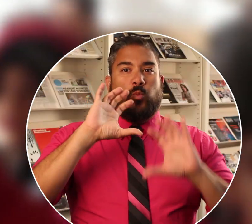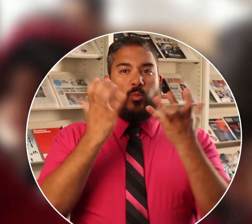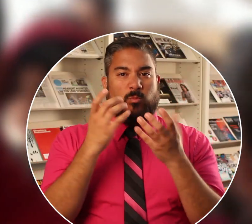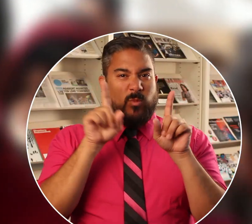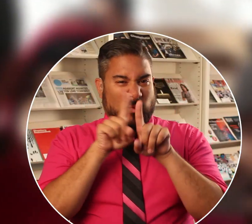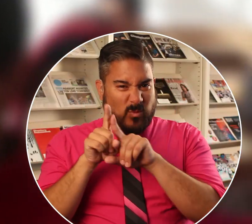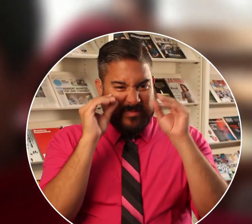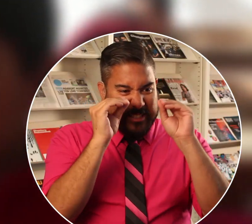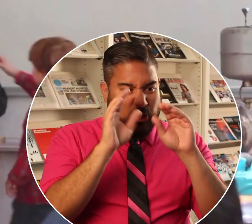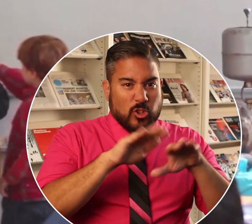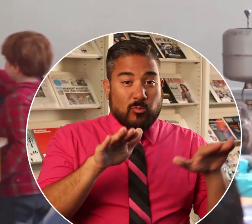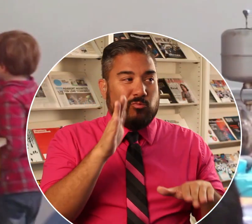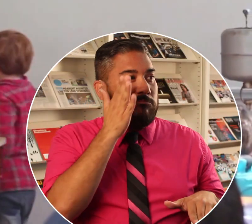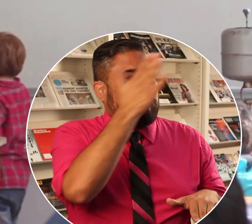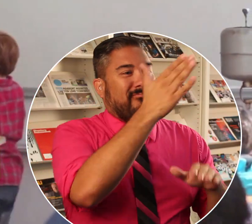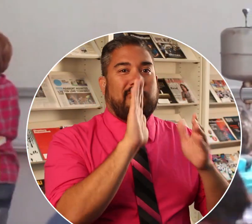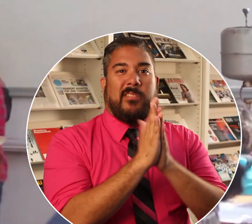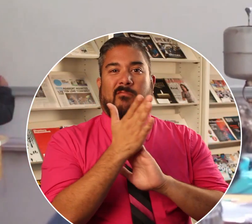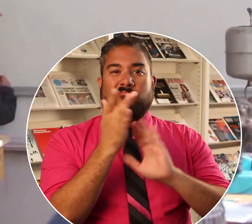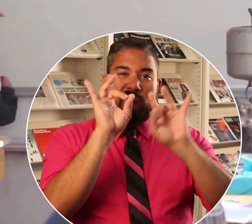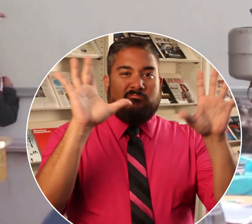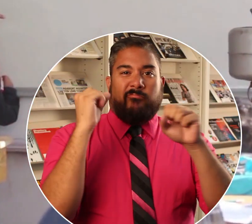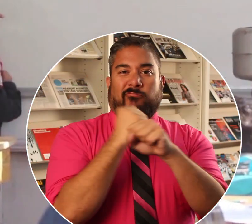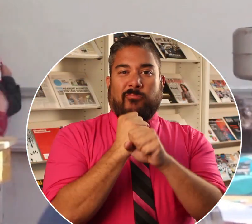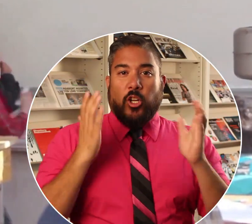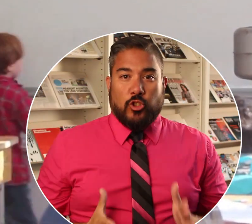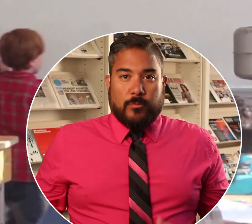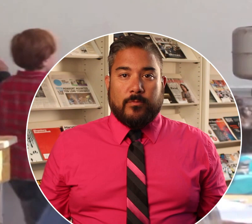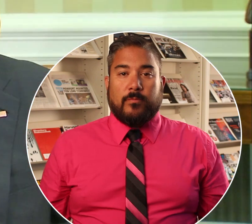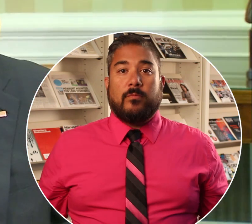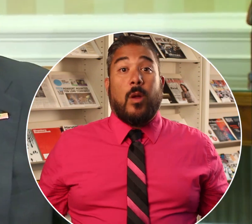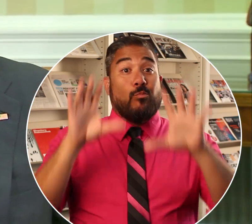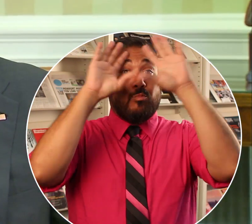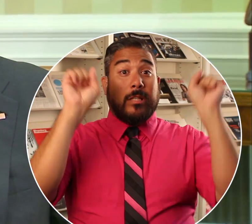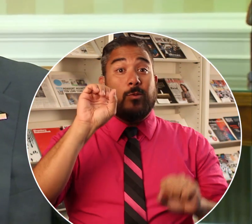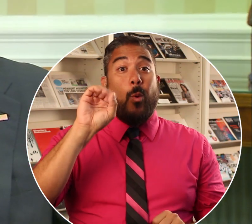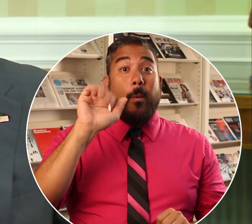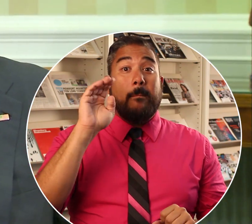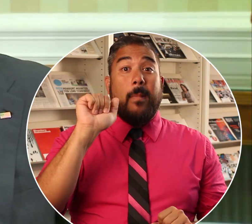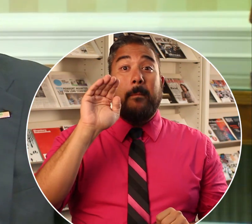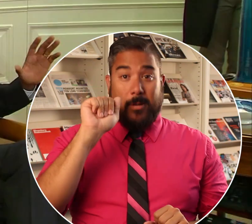The terrorist group is also educating children in hopes of making future fighters.